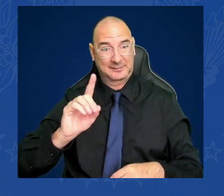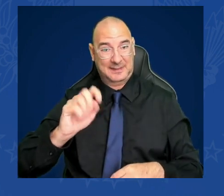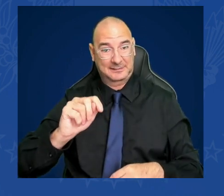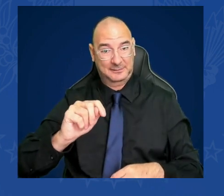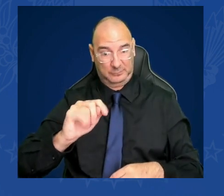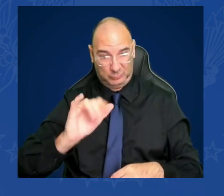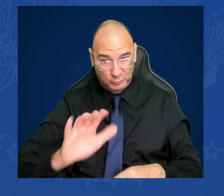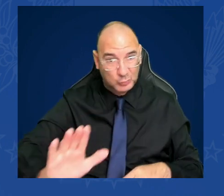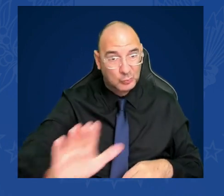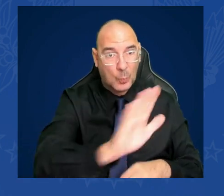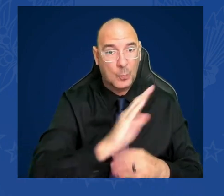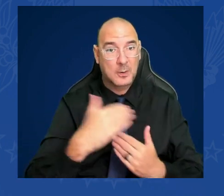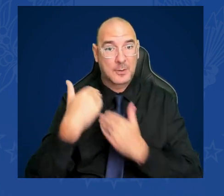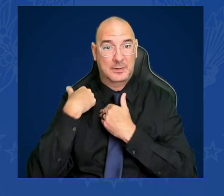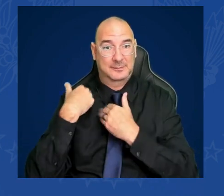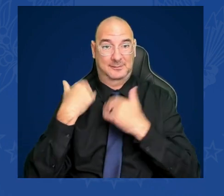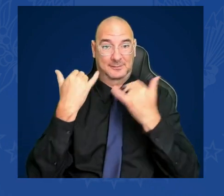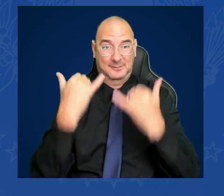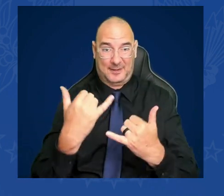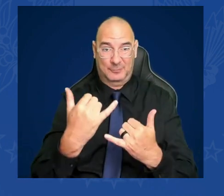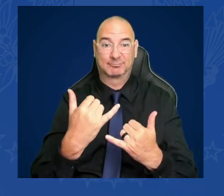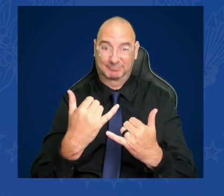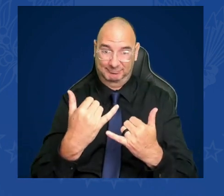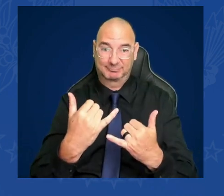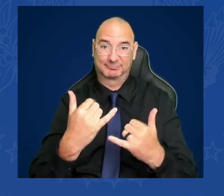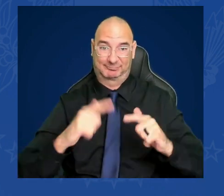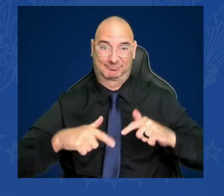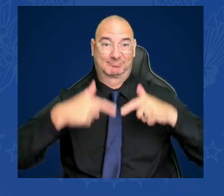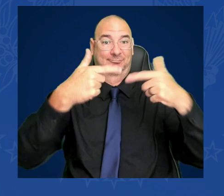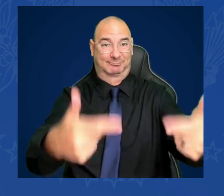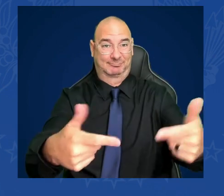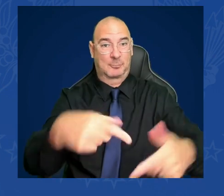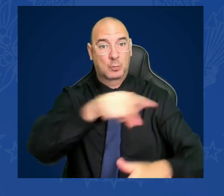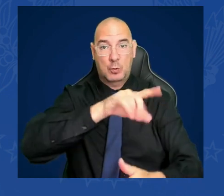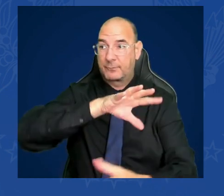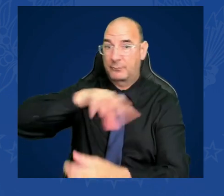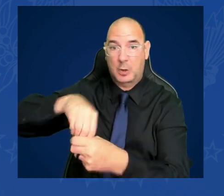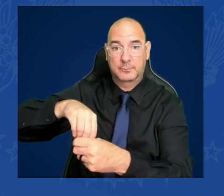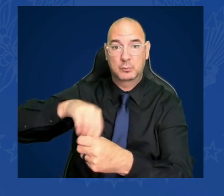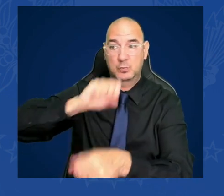In addition to the work you will do at home, you will serve a vital role